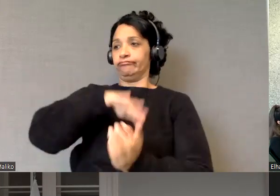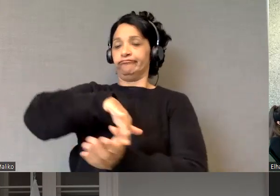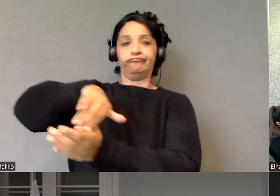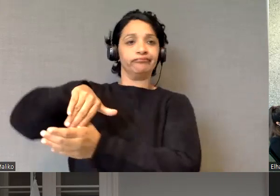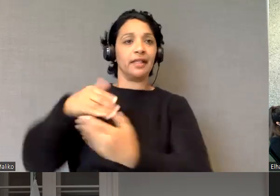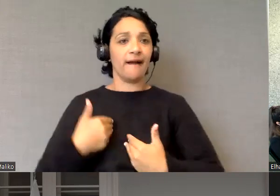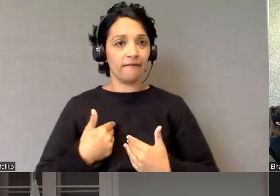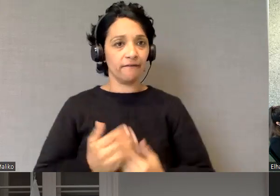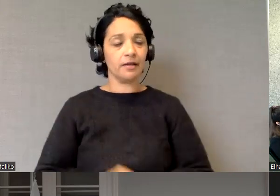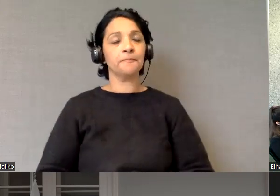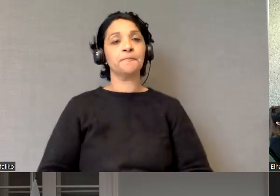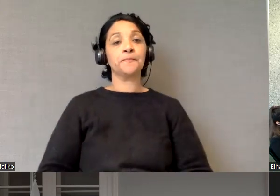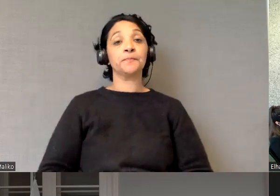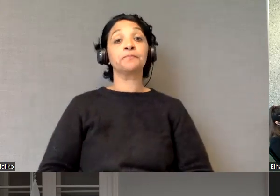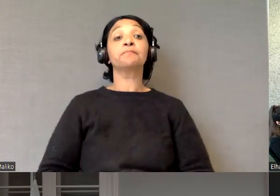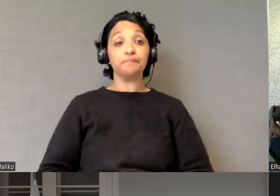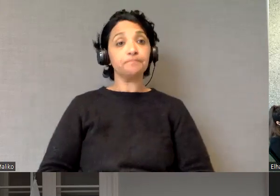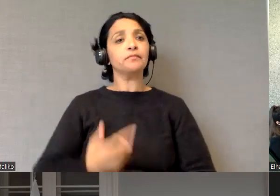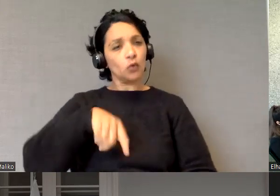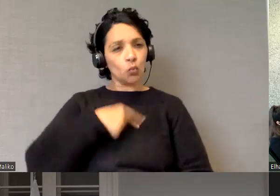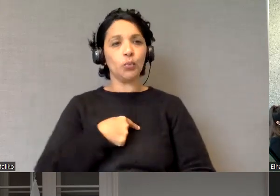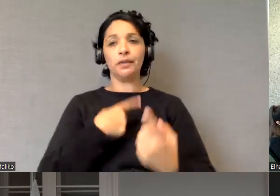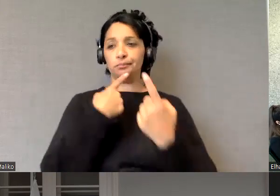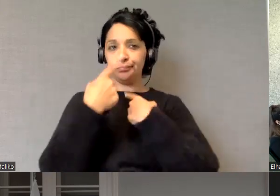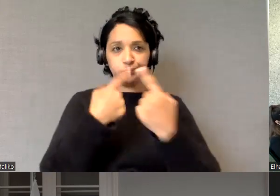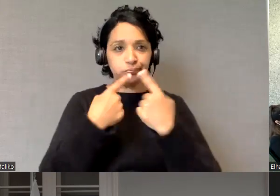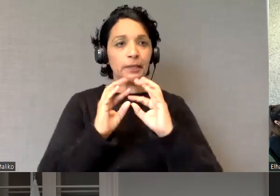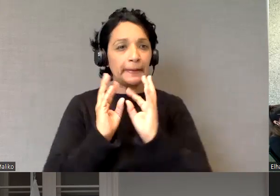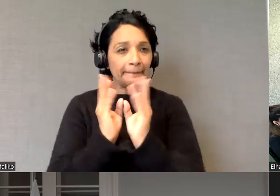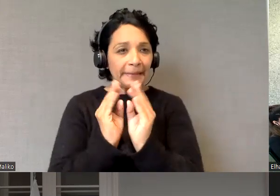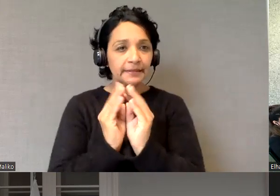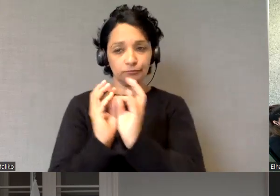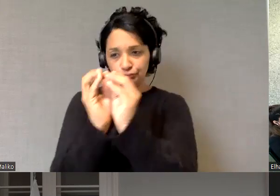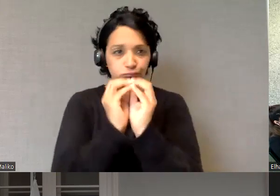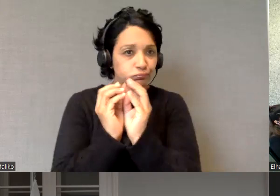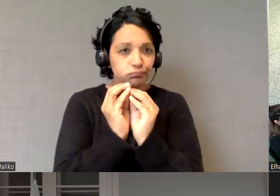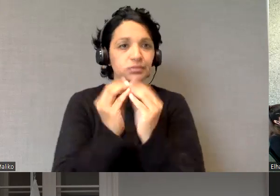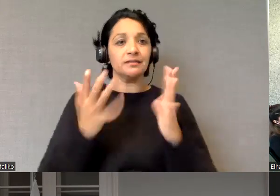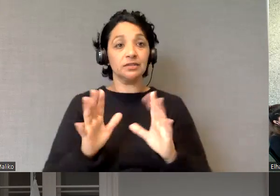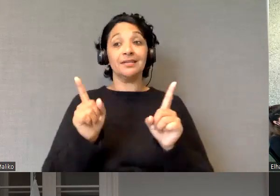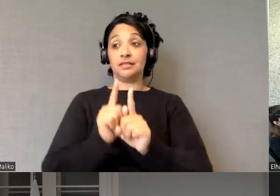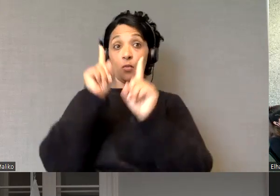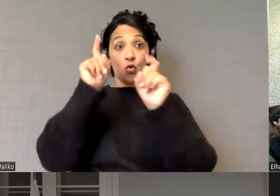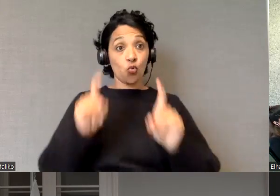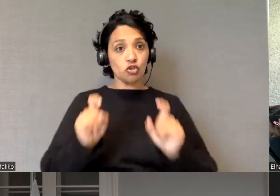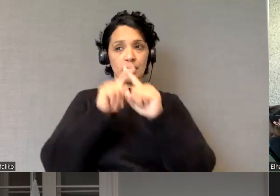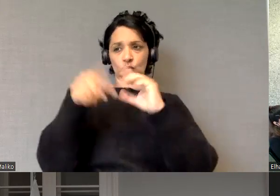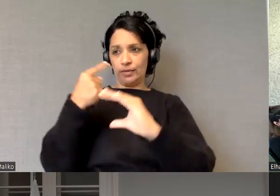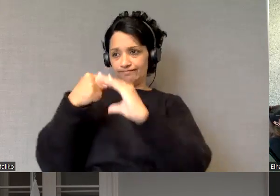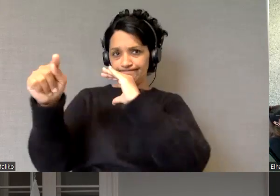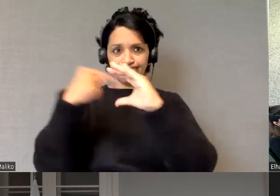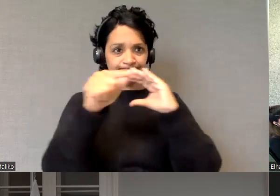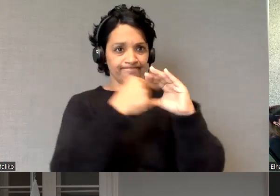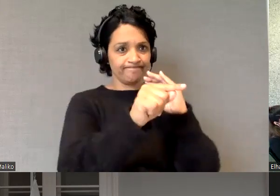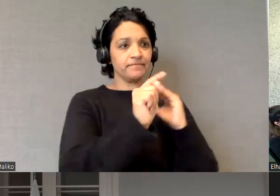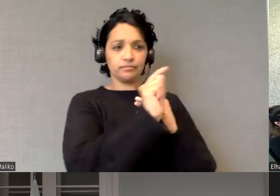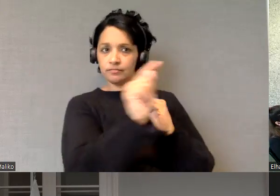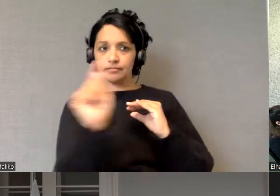So based on these consultations and responses to the questionnaires that were sent out to